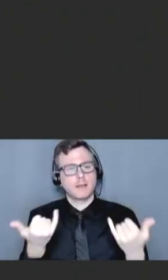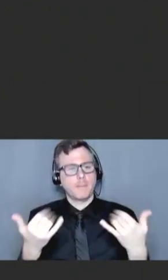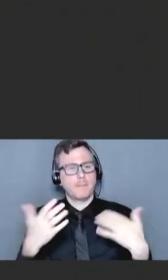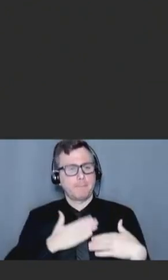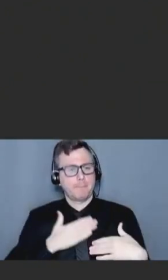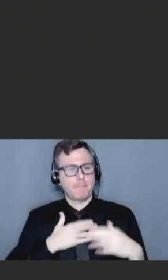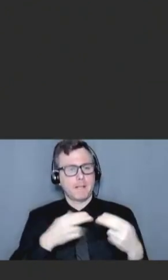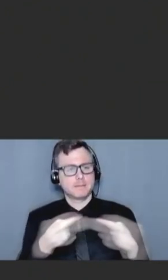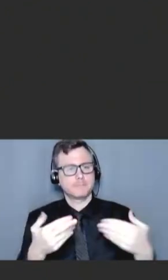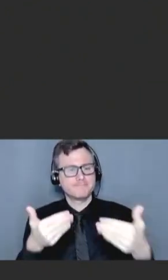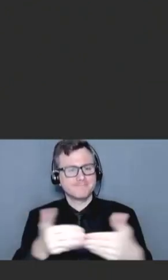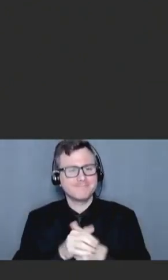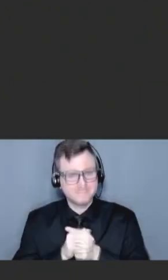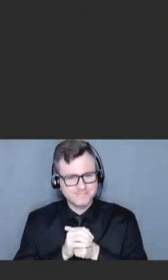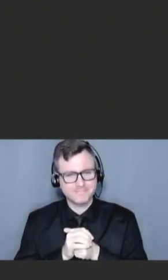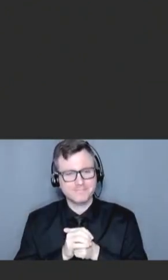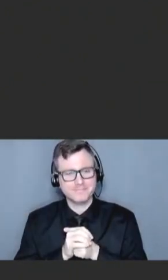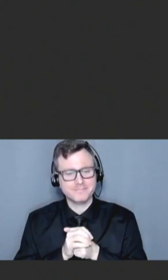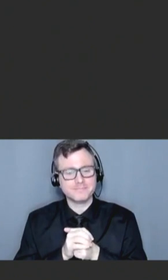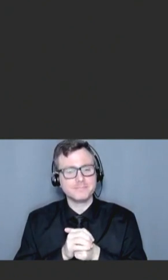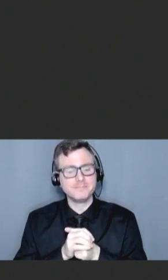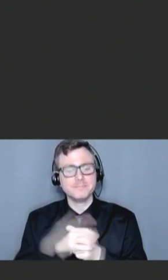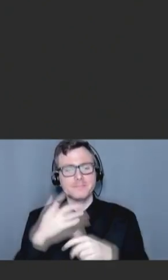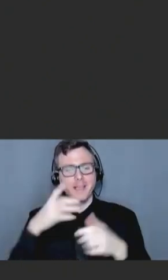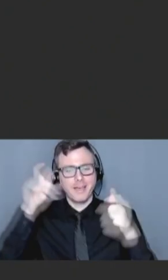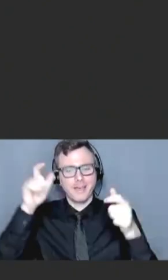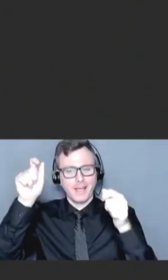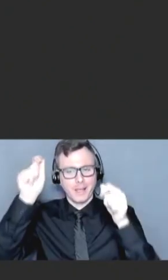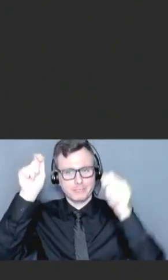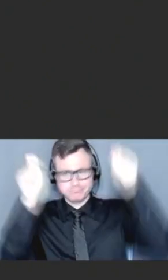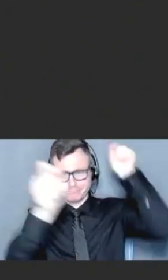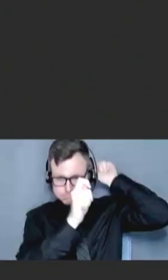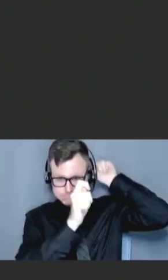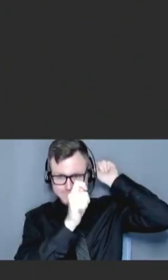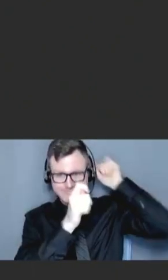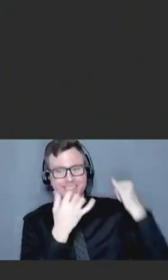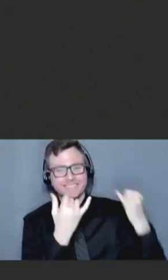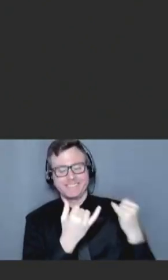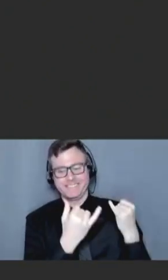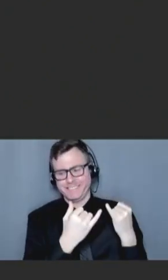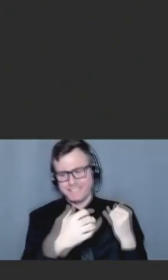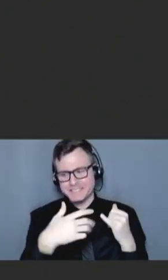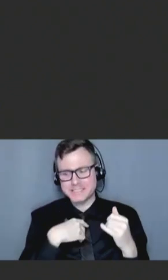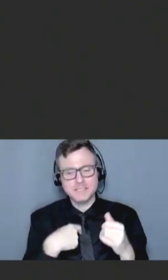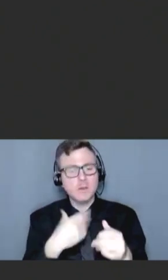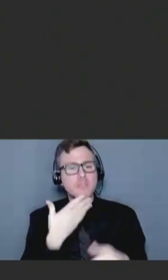Putting on my other hat, thank you all for the opportunity to speak to you about